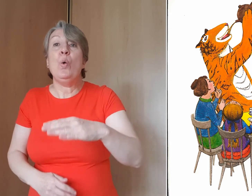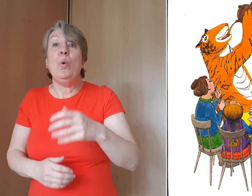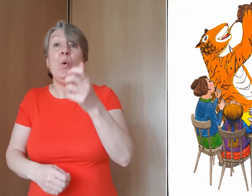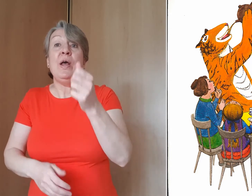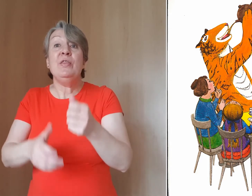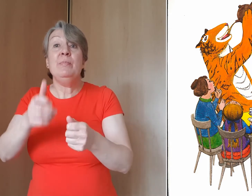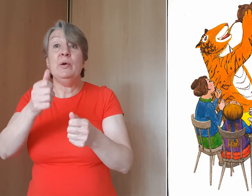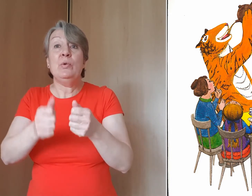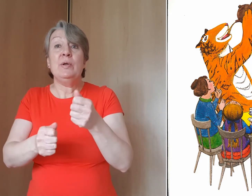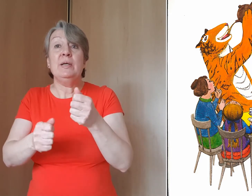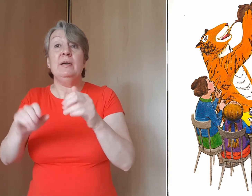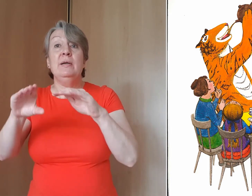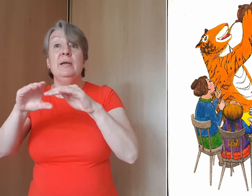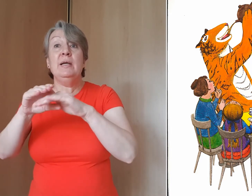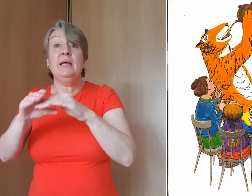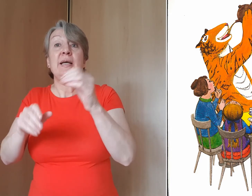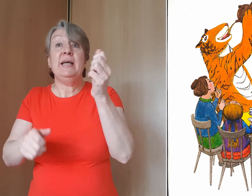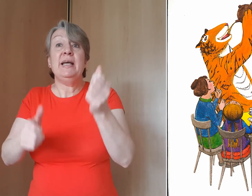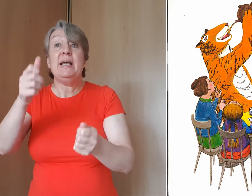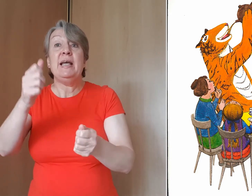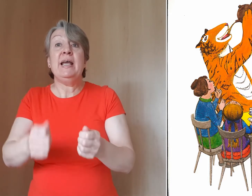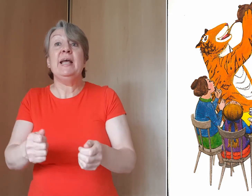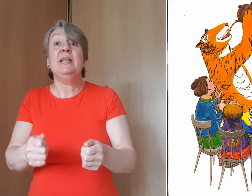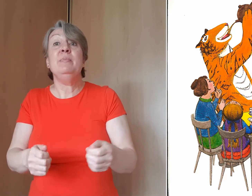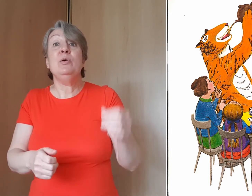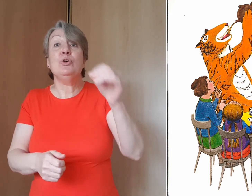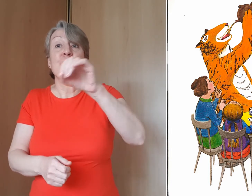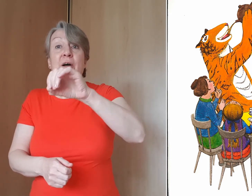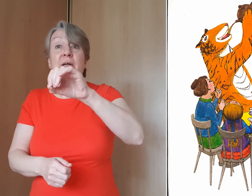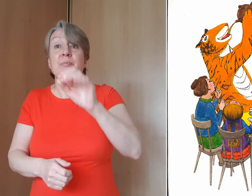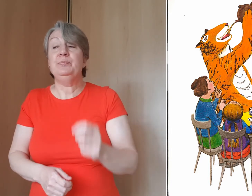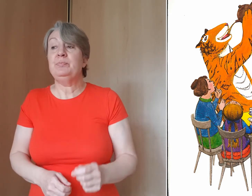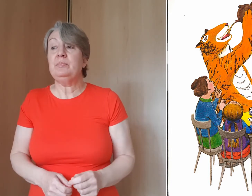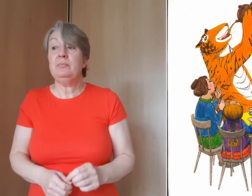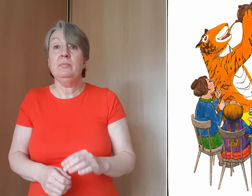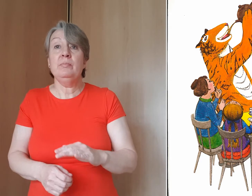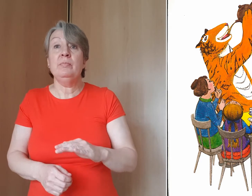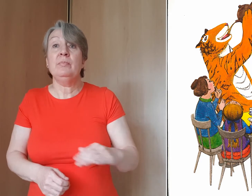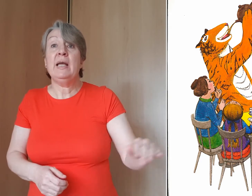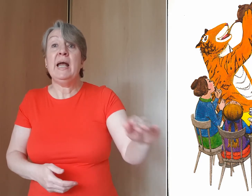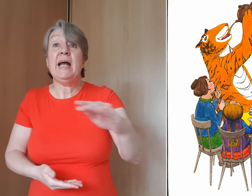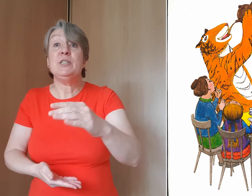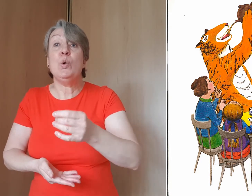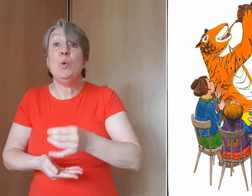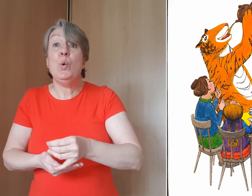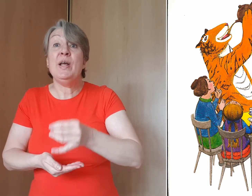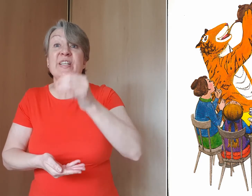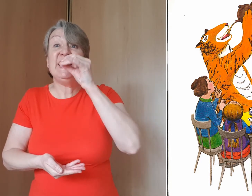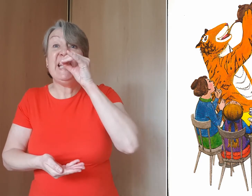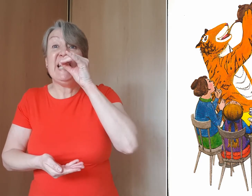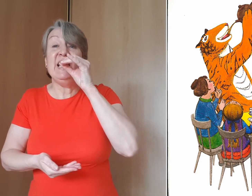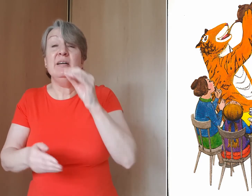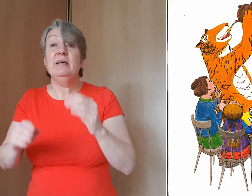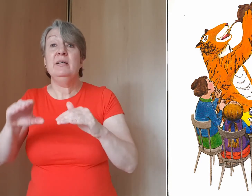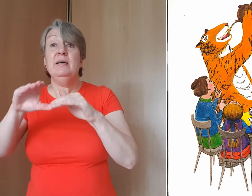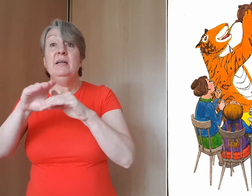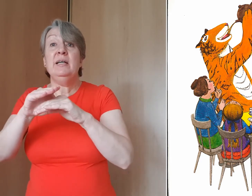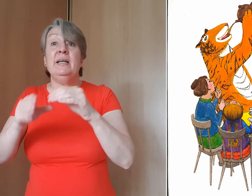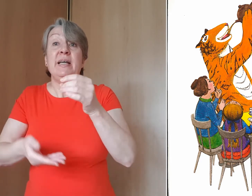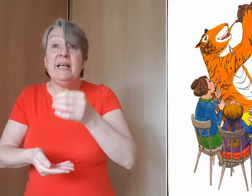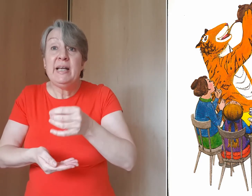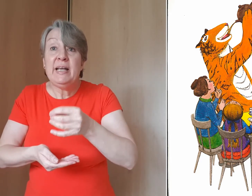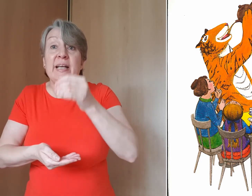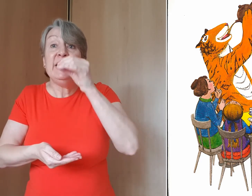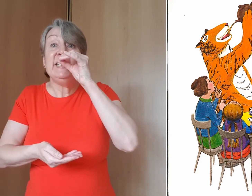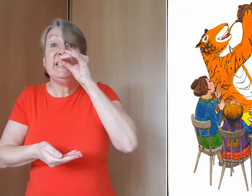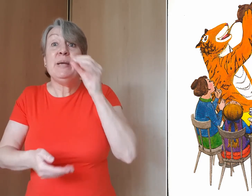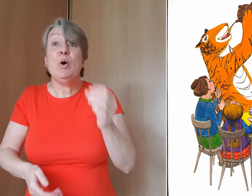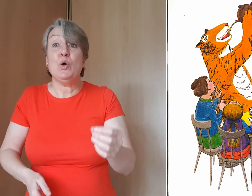all the milk in the milk jug and all the tea in the teapot